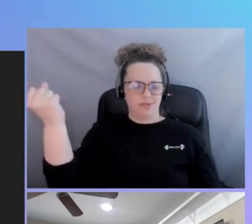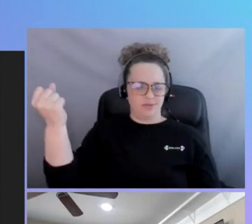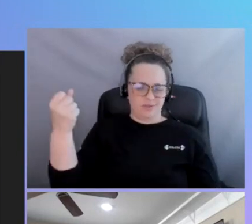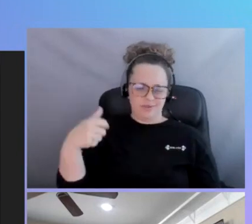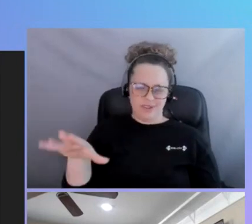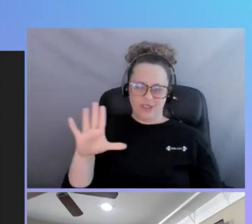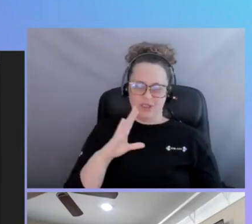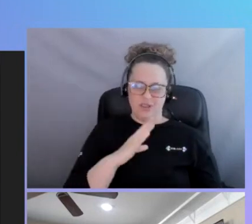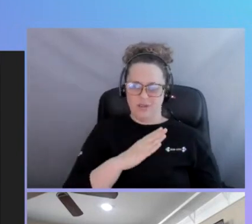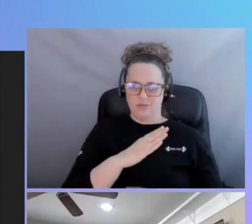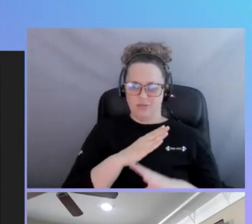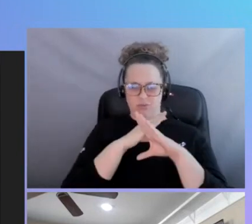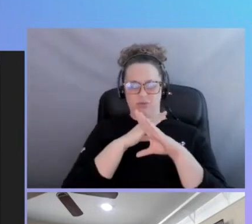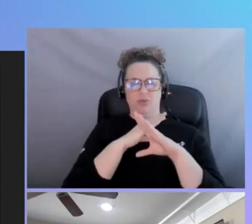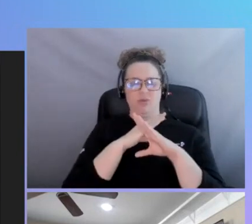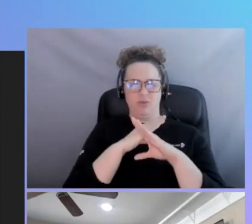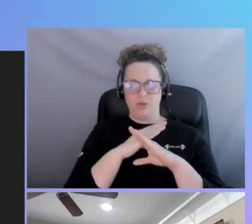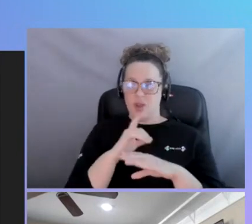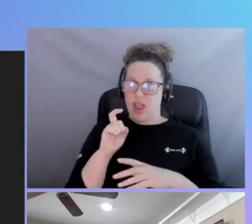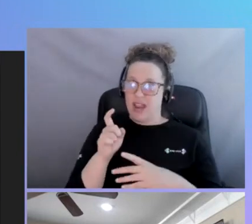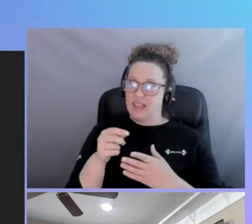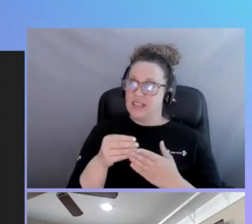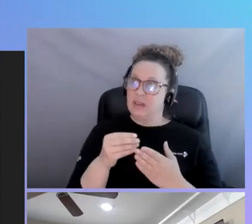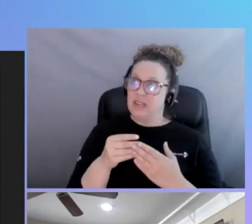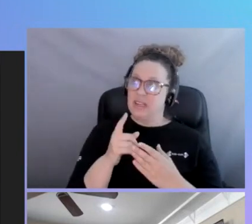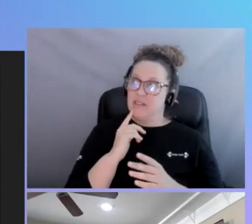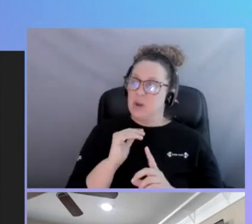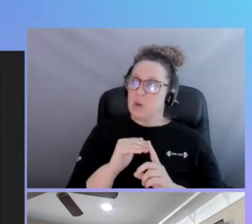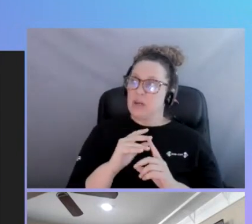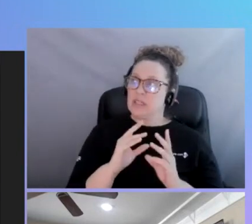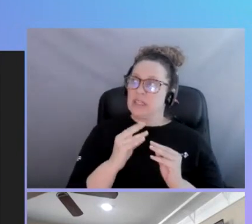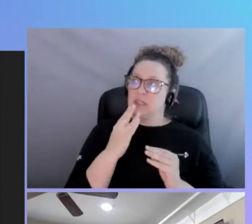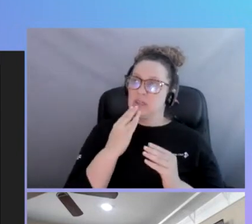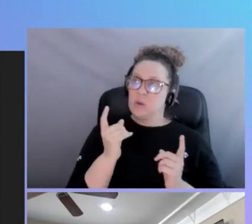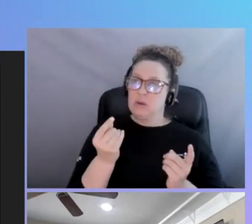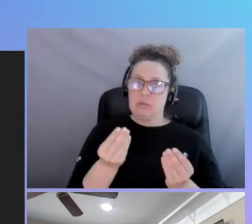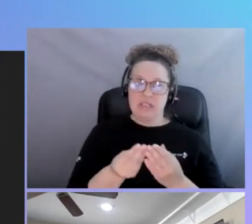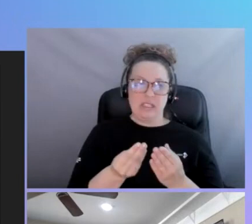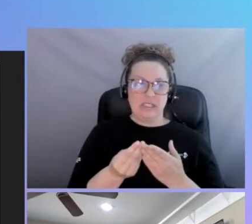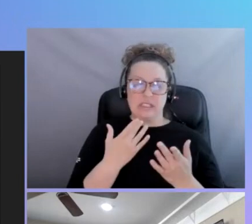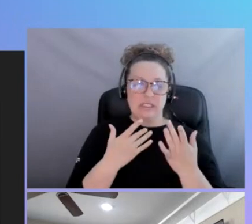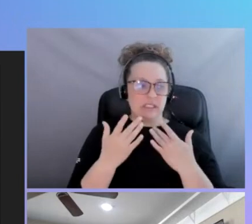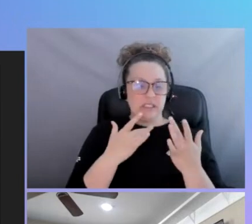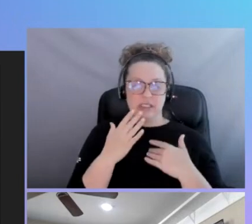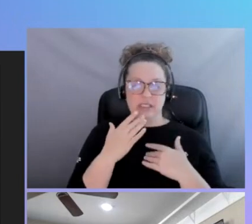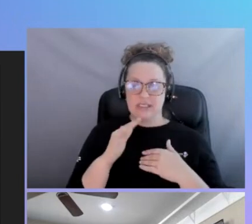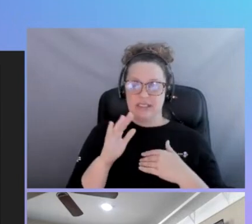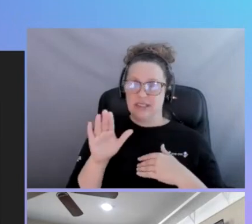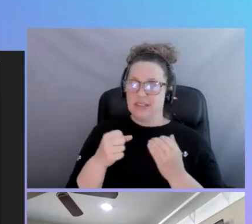roadblock is you need $10,000 to do an awareness session and you don't know where you're going to get the money, and you go to